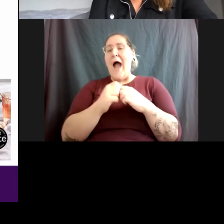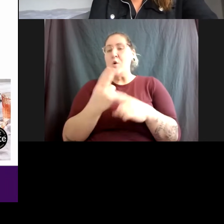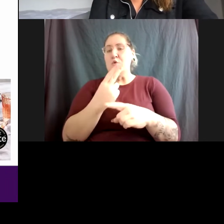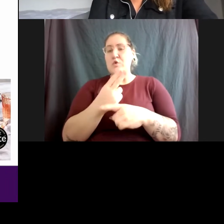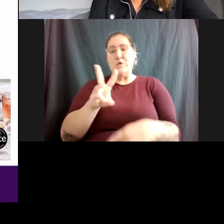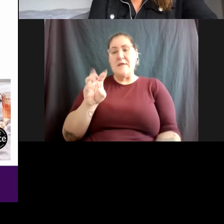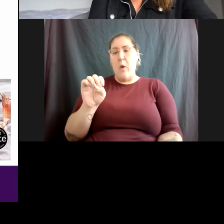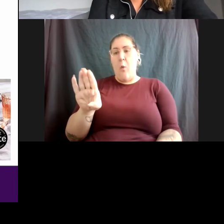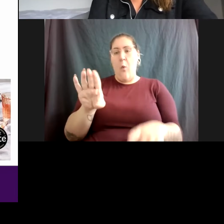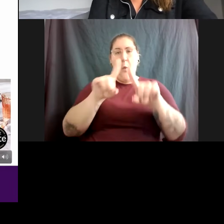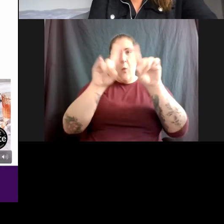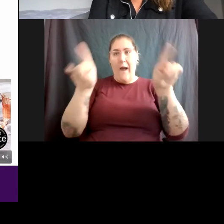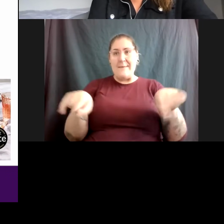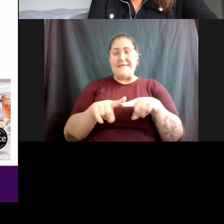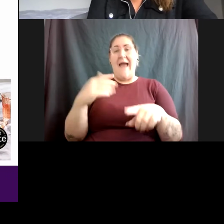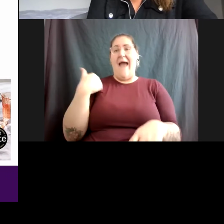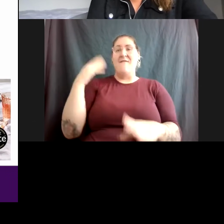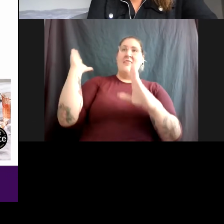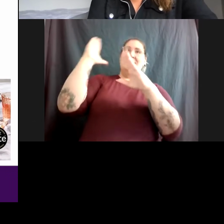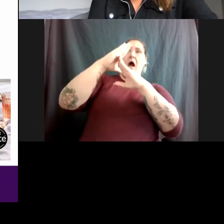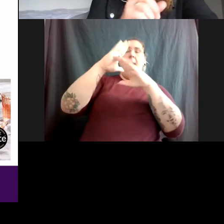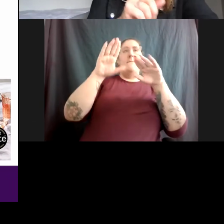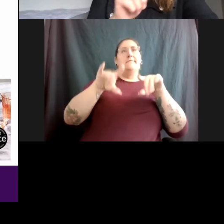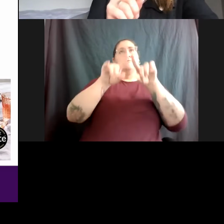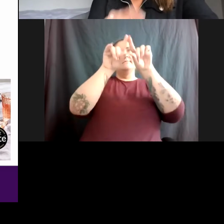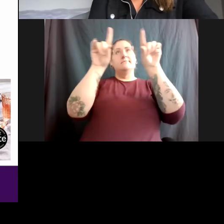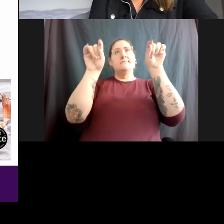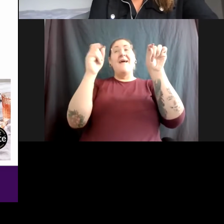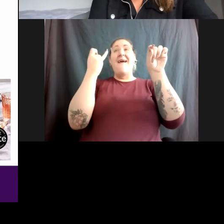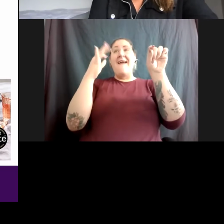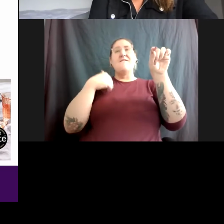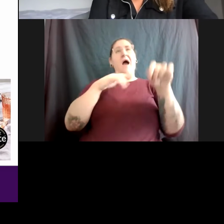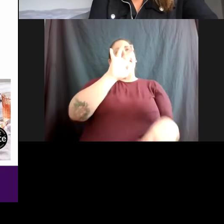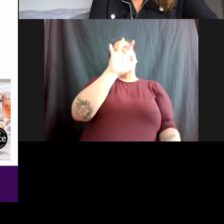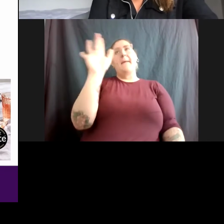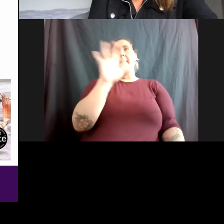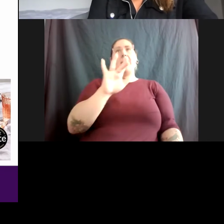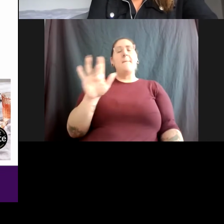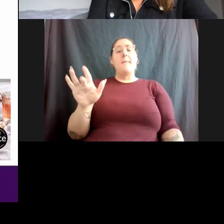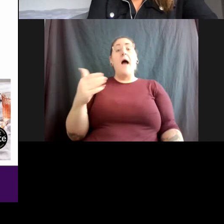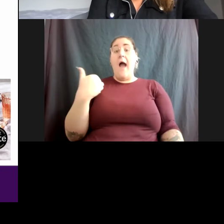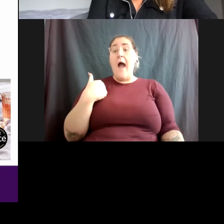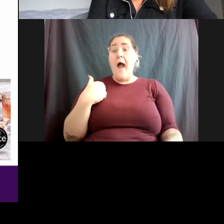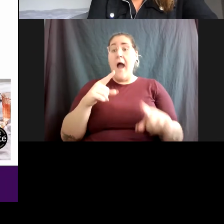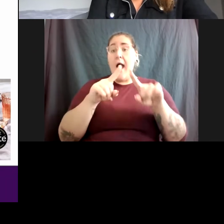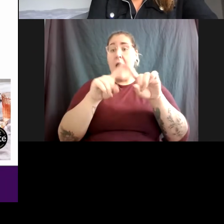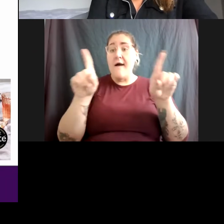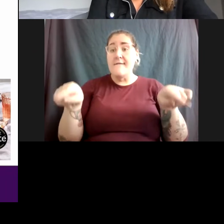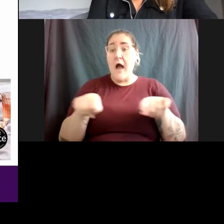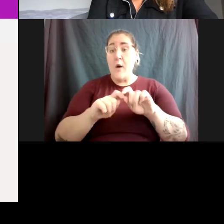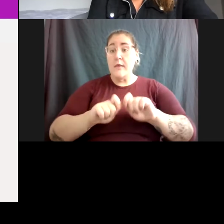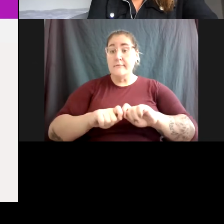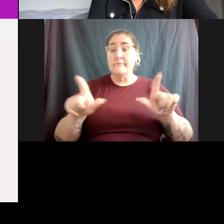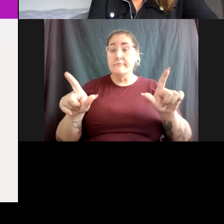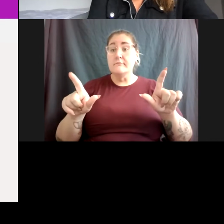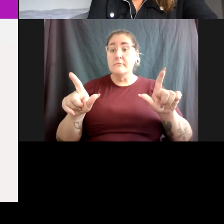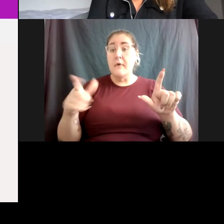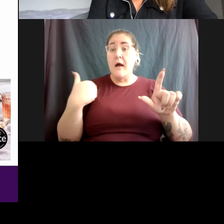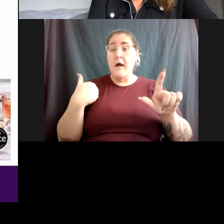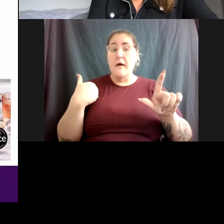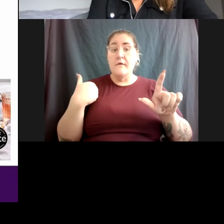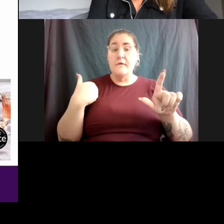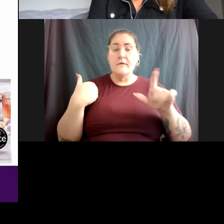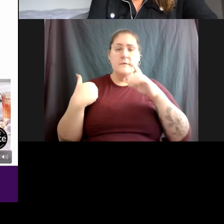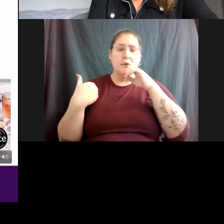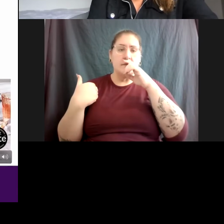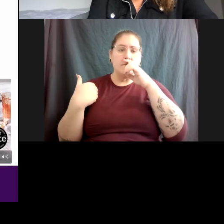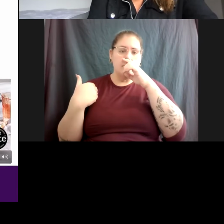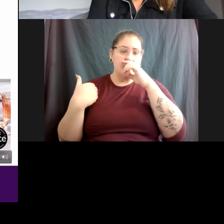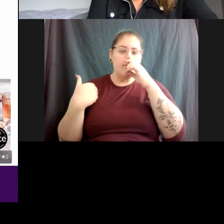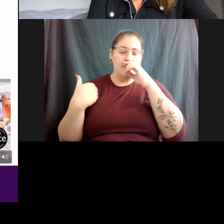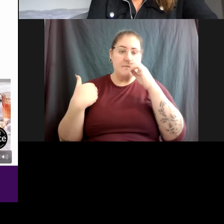start tabbing through the page, the physical focus outline is shown. So, when